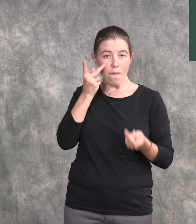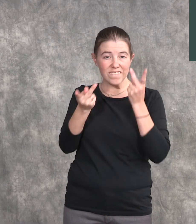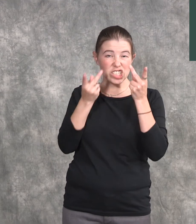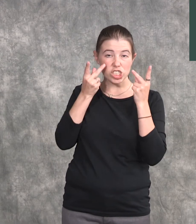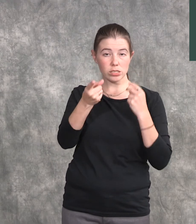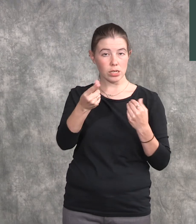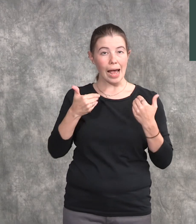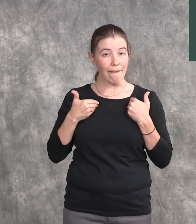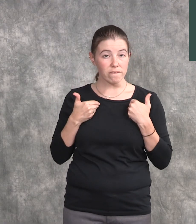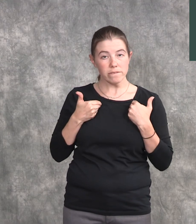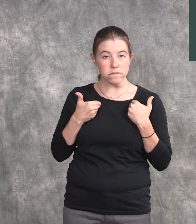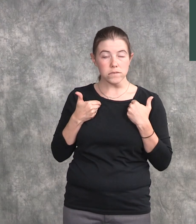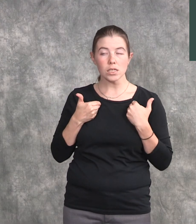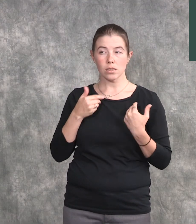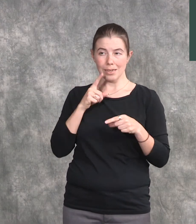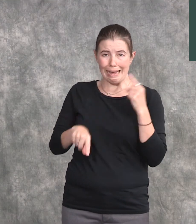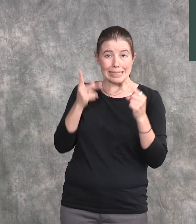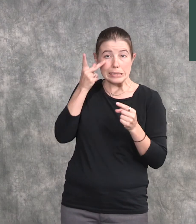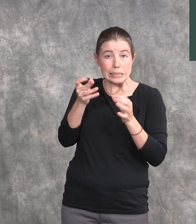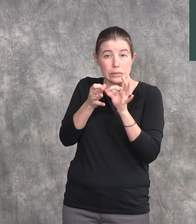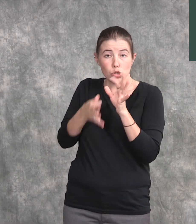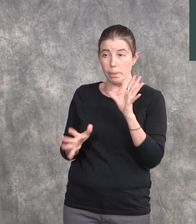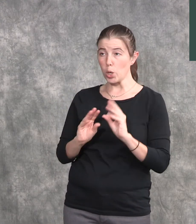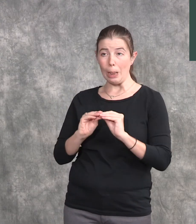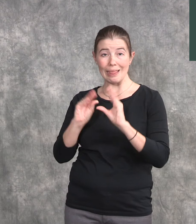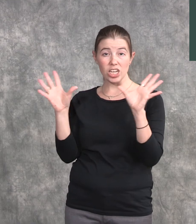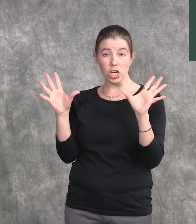If you have low vision and cannot see the interpreter